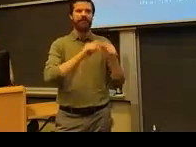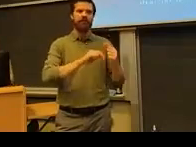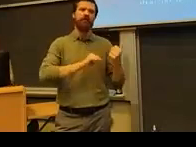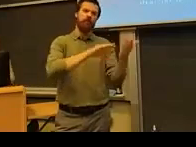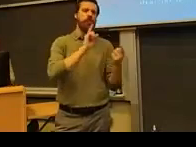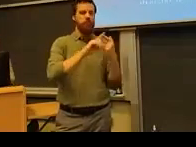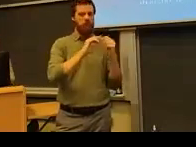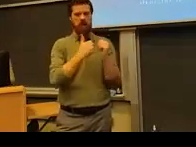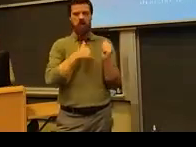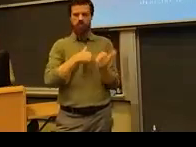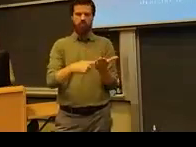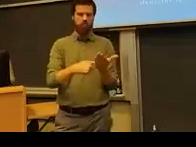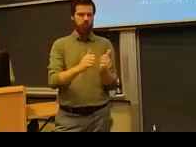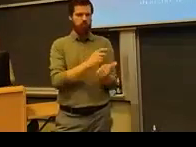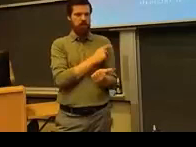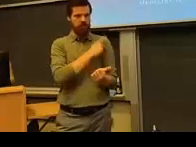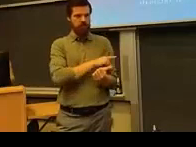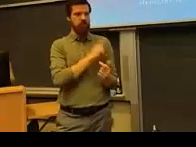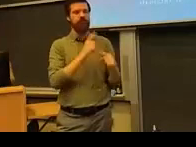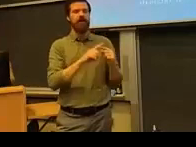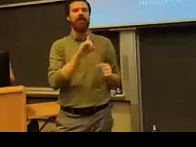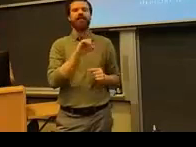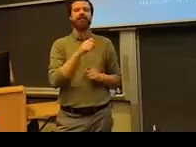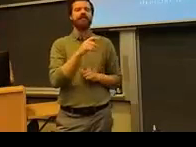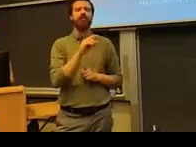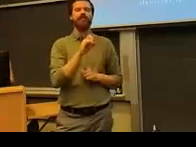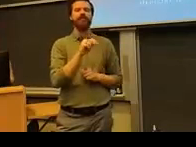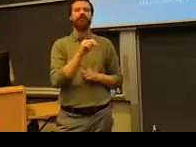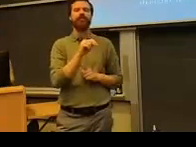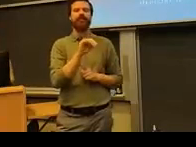talk to patients and then a lot of dispositions that nursing had never heard of before so just